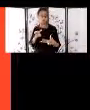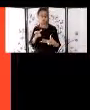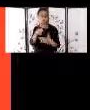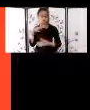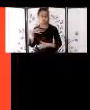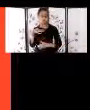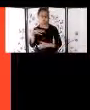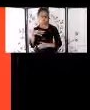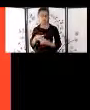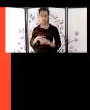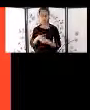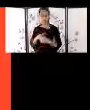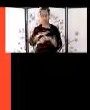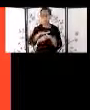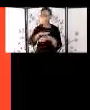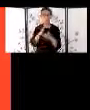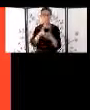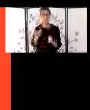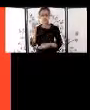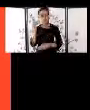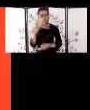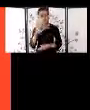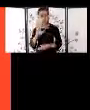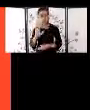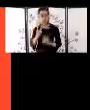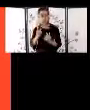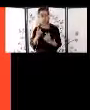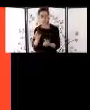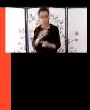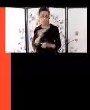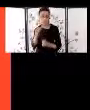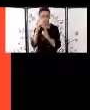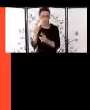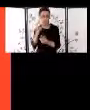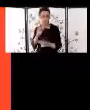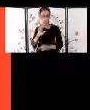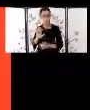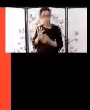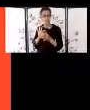of their practice and goals, their relationship to communities and what is required to undertake